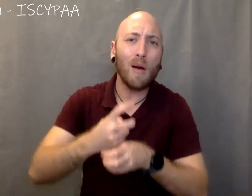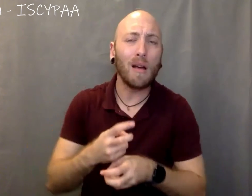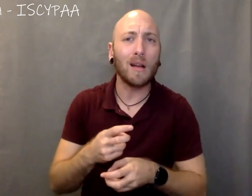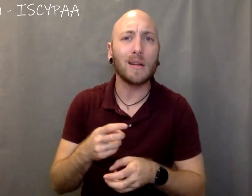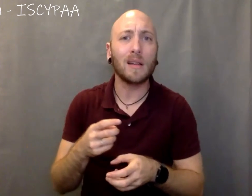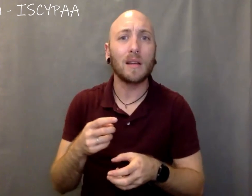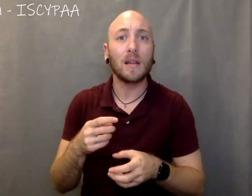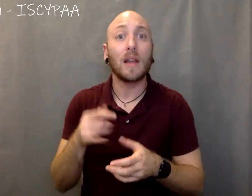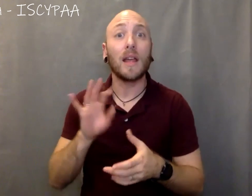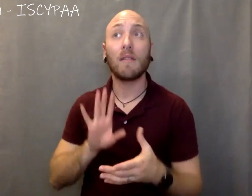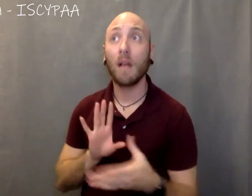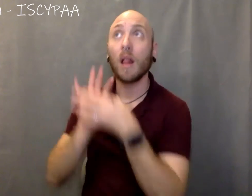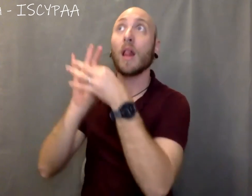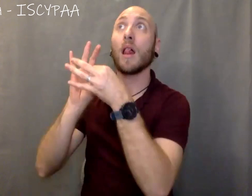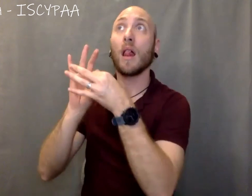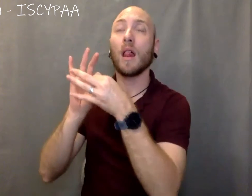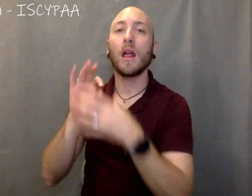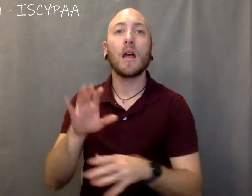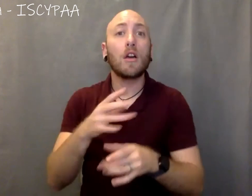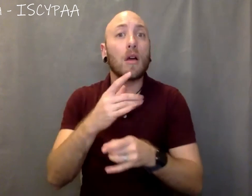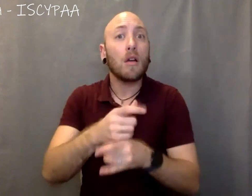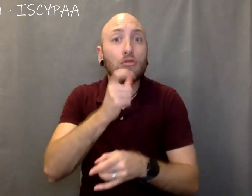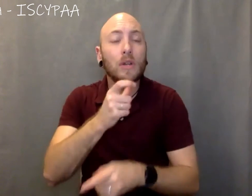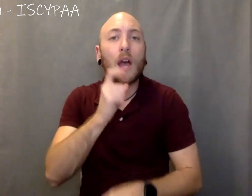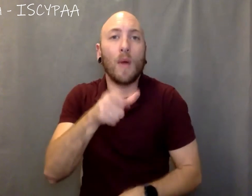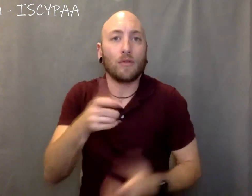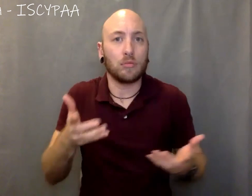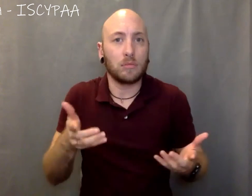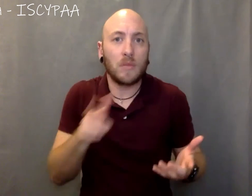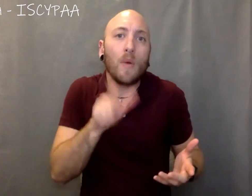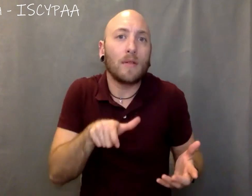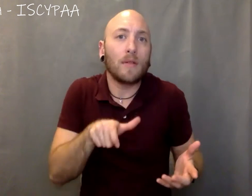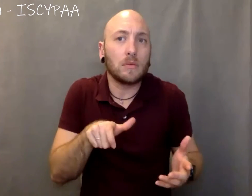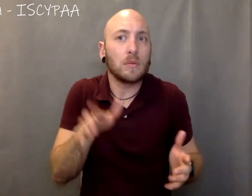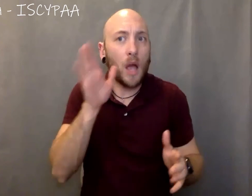drink and I work with another alcoholic like I'm going to be ok even if everything is taken